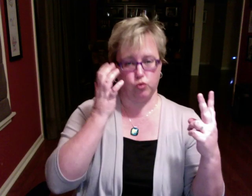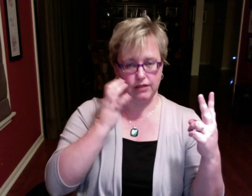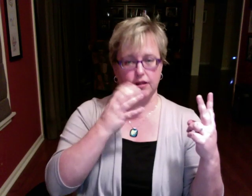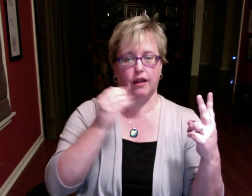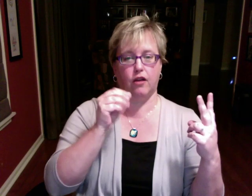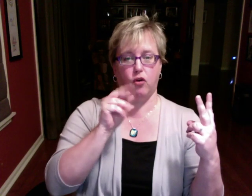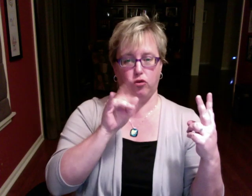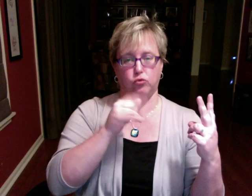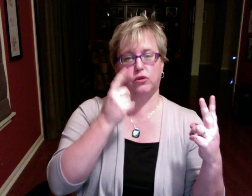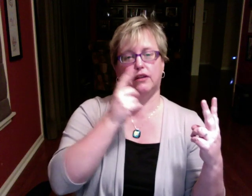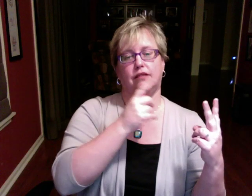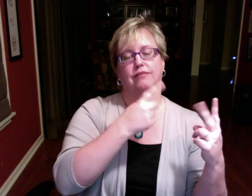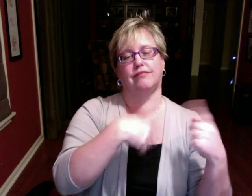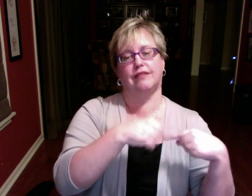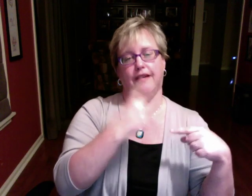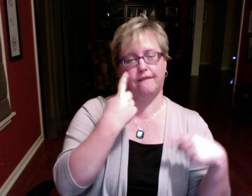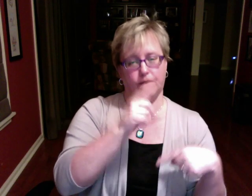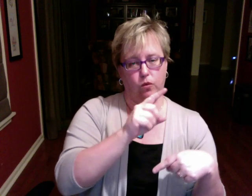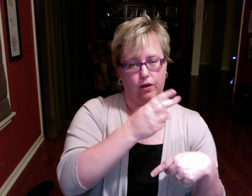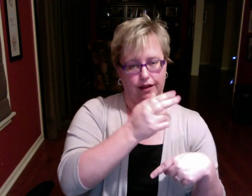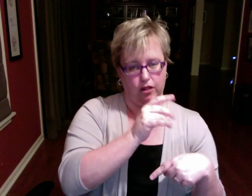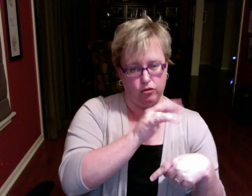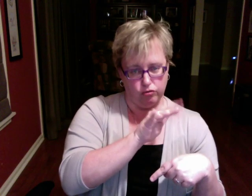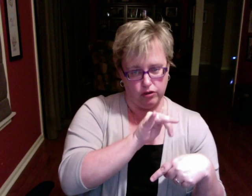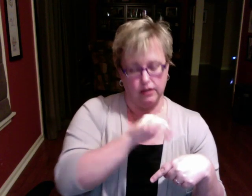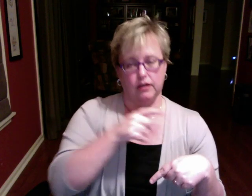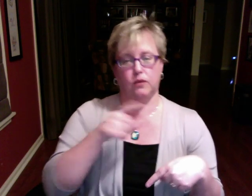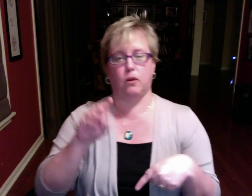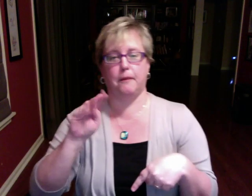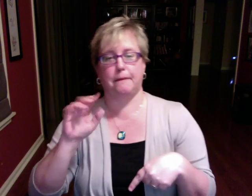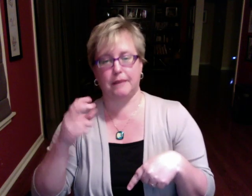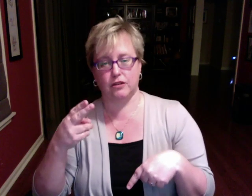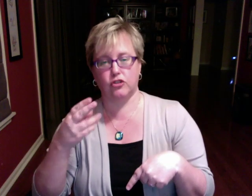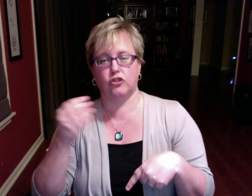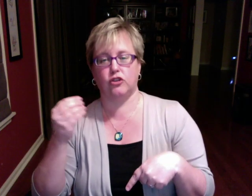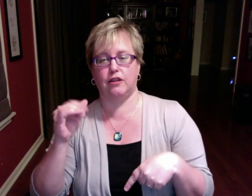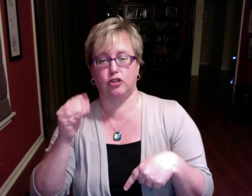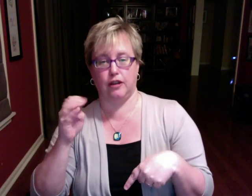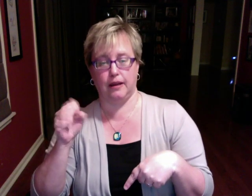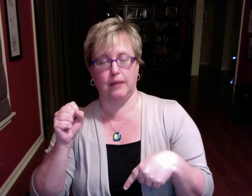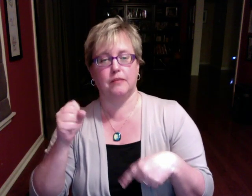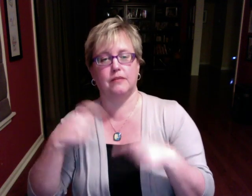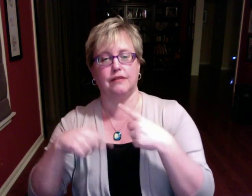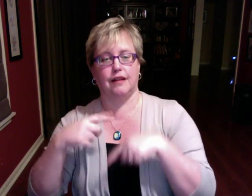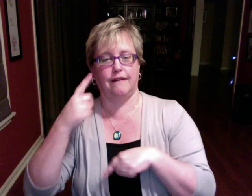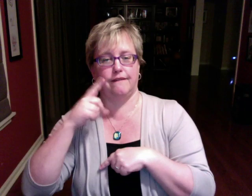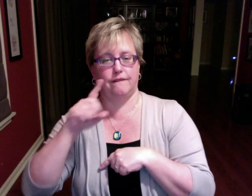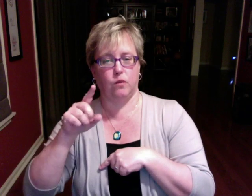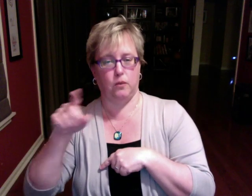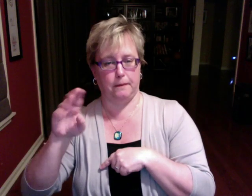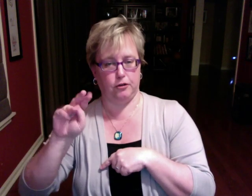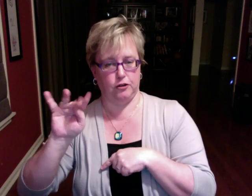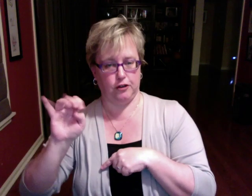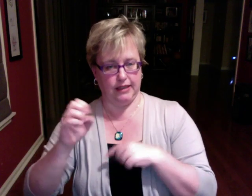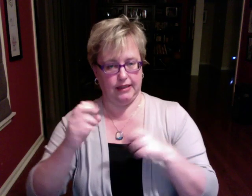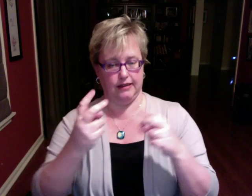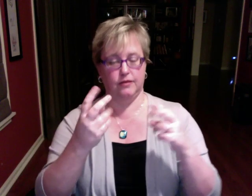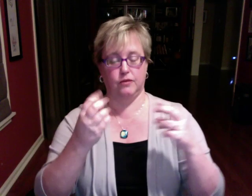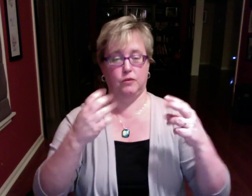Theresa and Audrey were Hillary's interpreters while Mitch and James signed for Bernie.